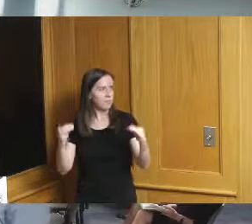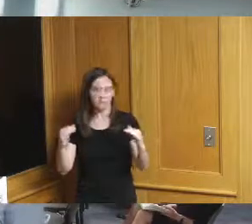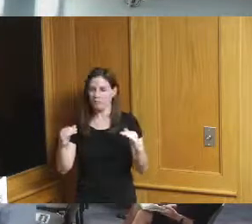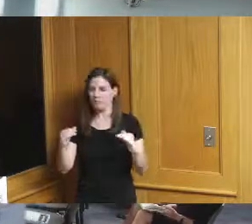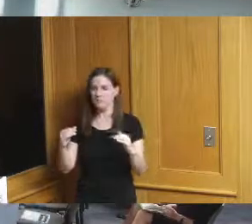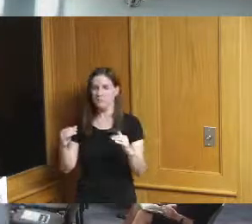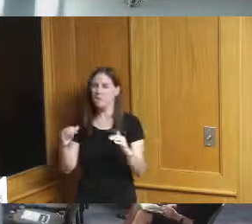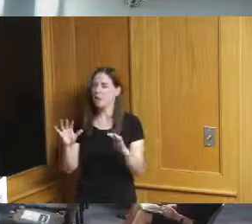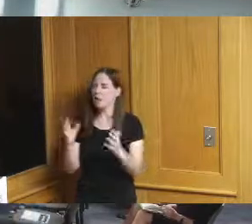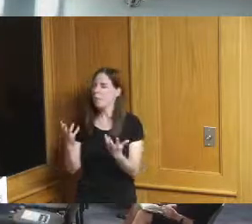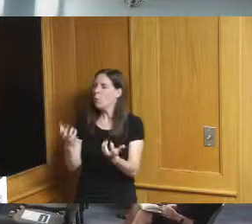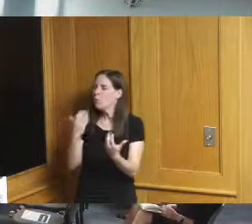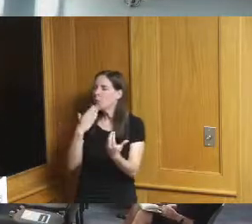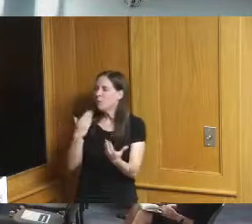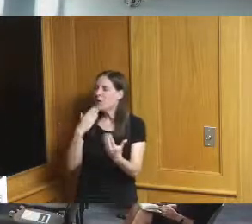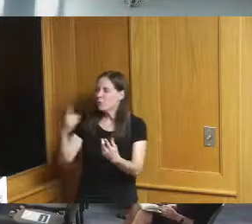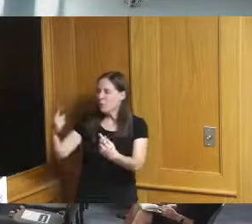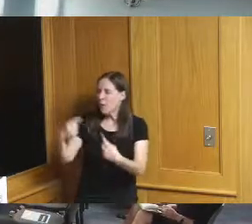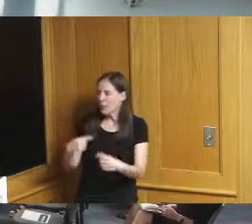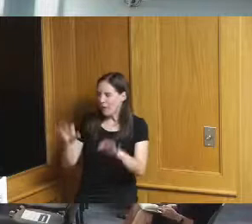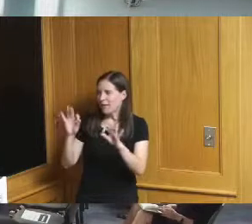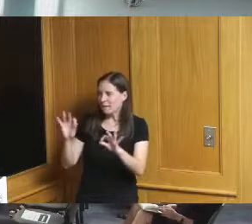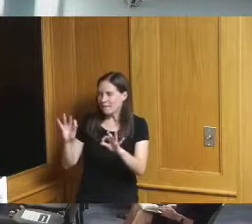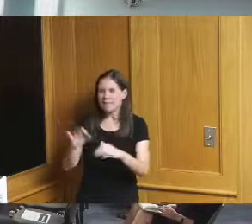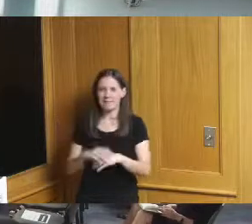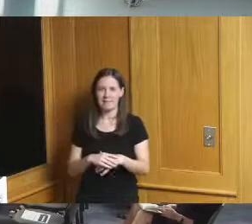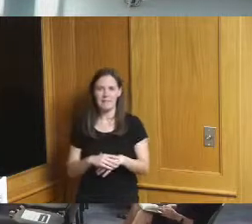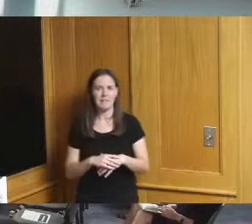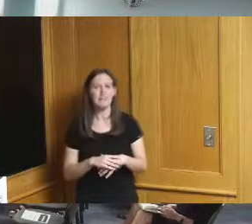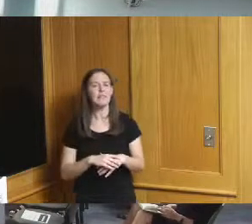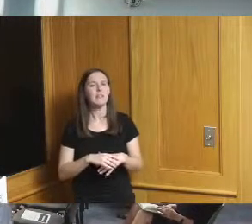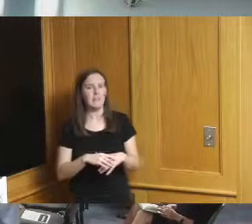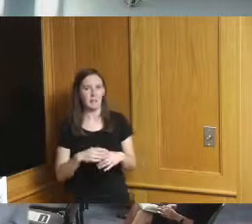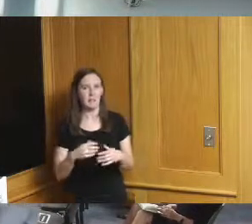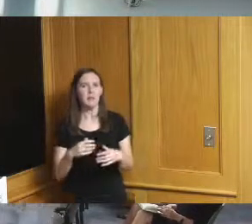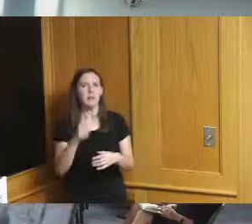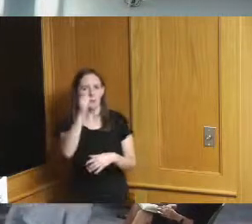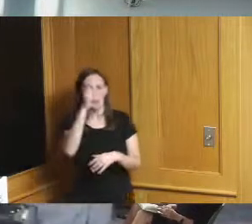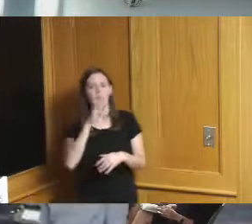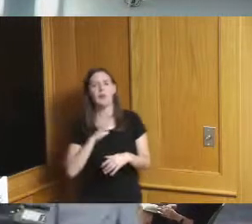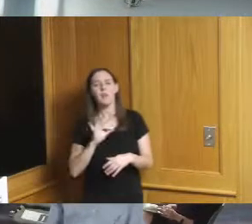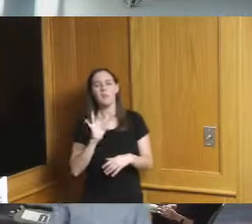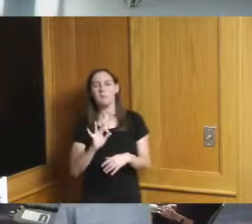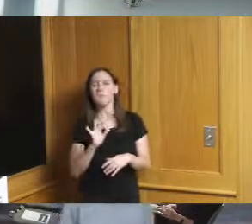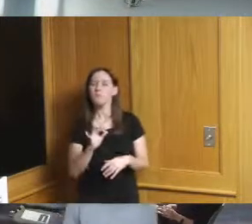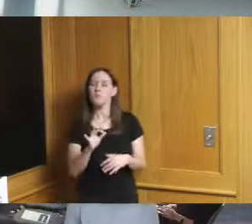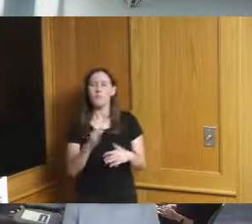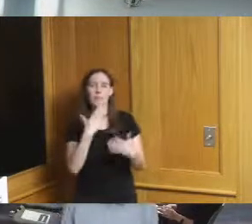you for coming again yes thank you Madam President this is partly a comment partly a question and